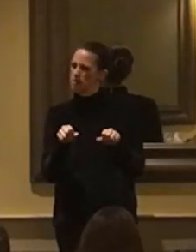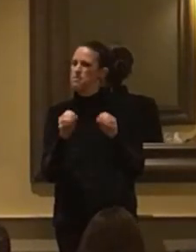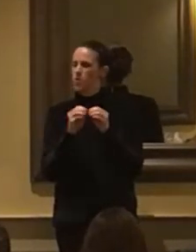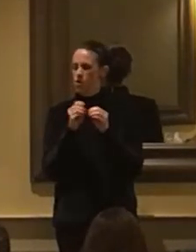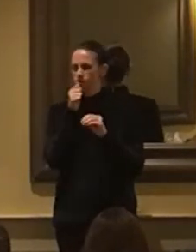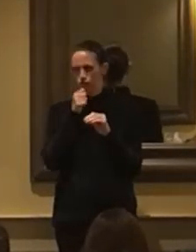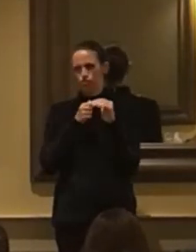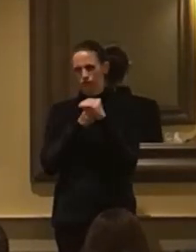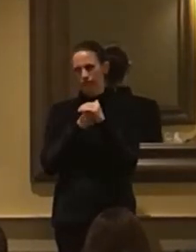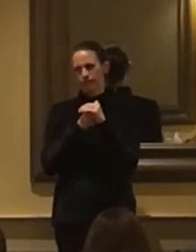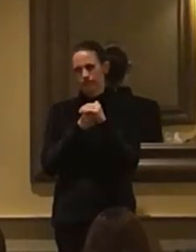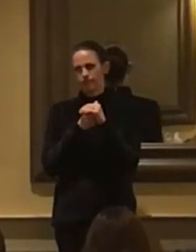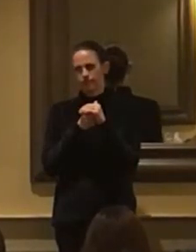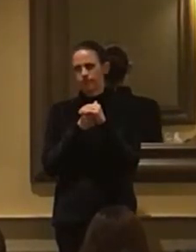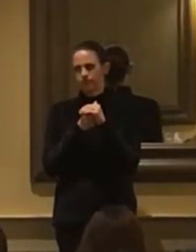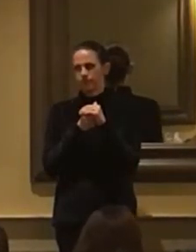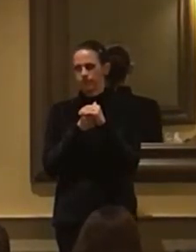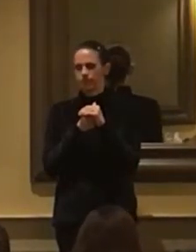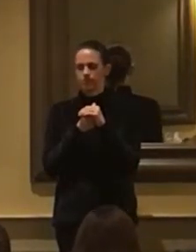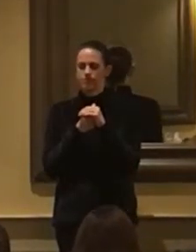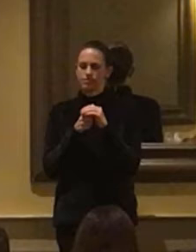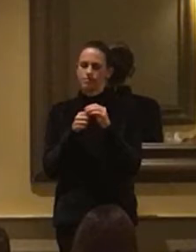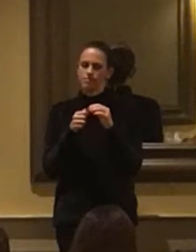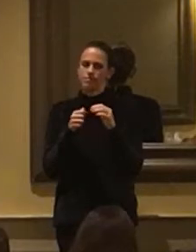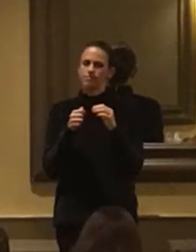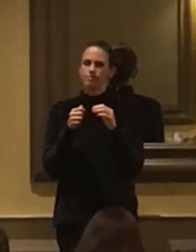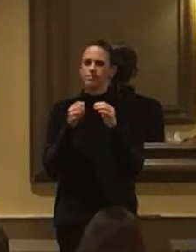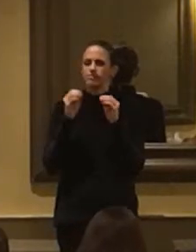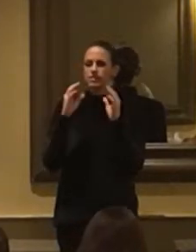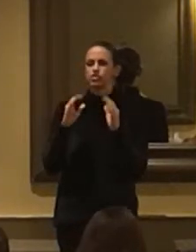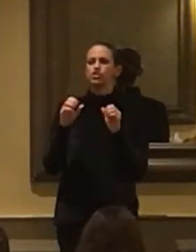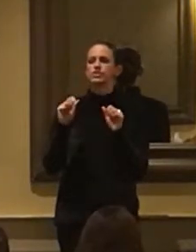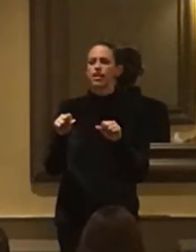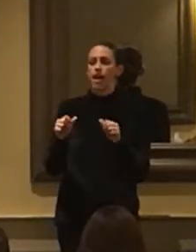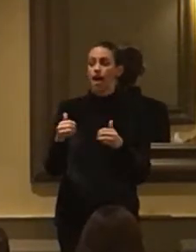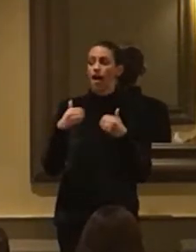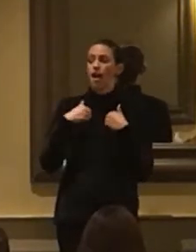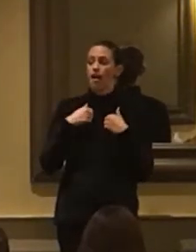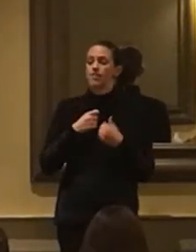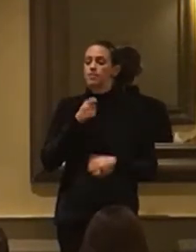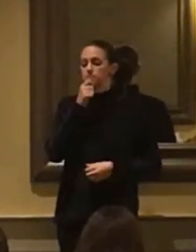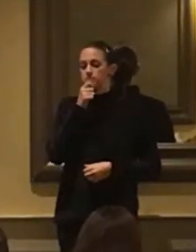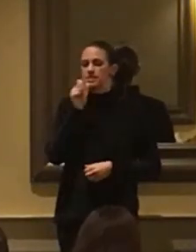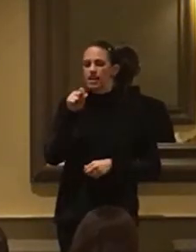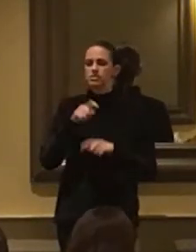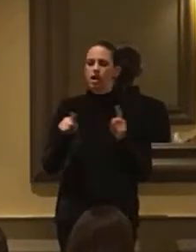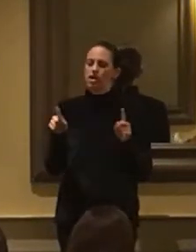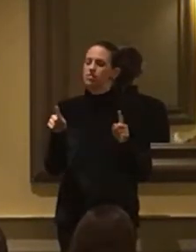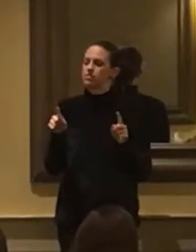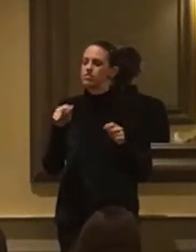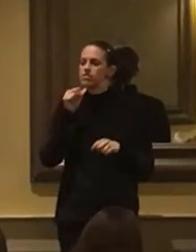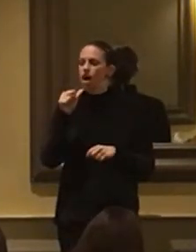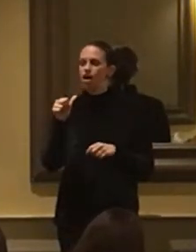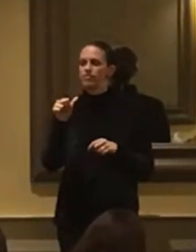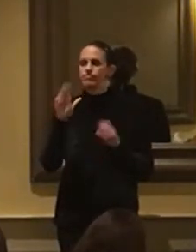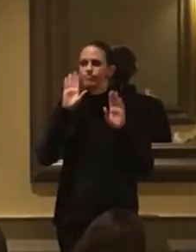They could have it but not draw any attention to it or whatever, you know.